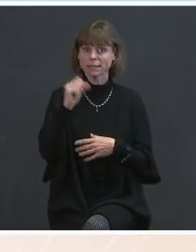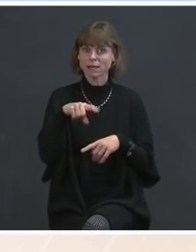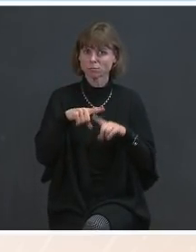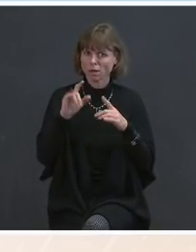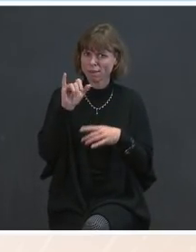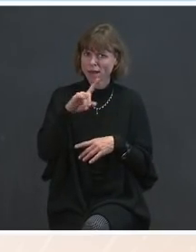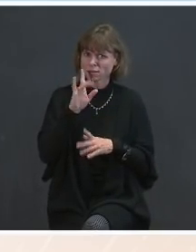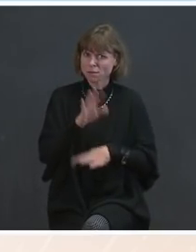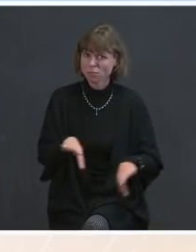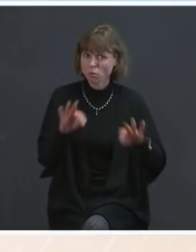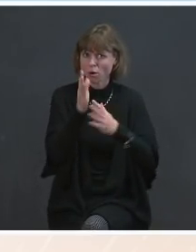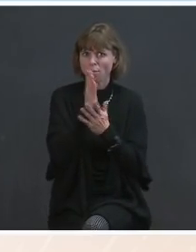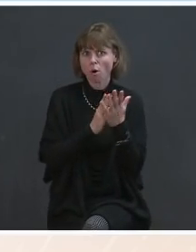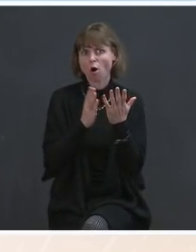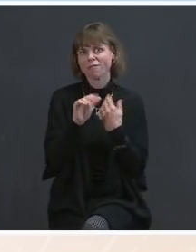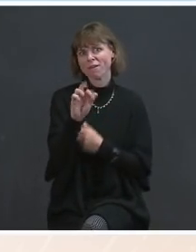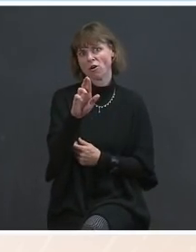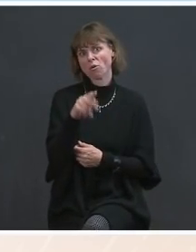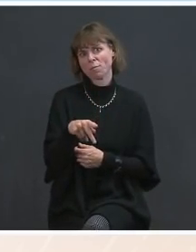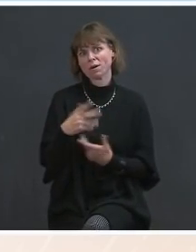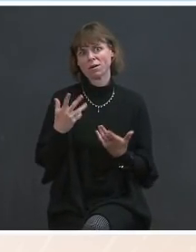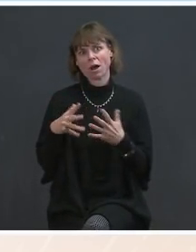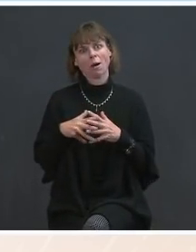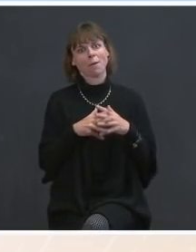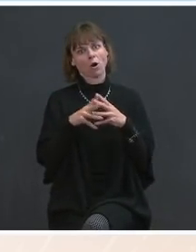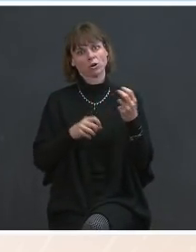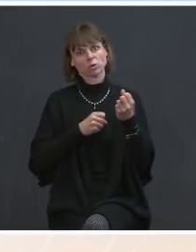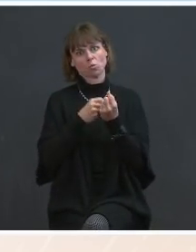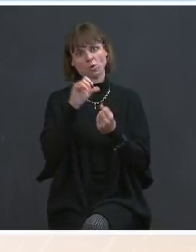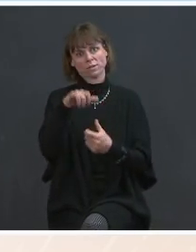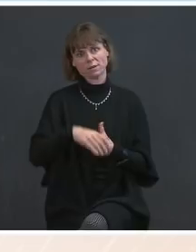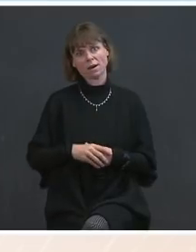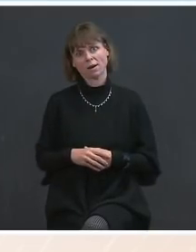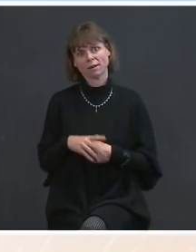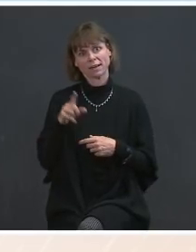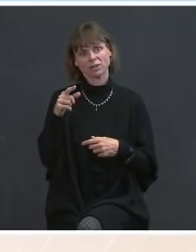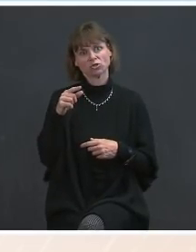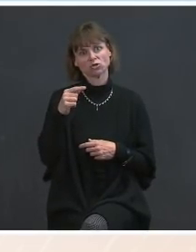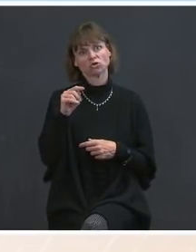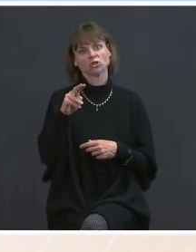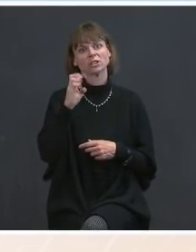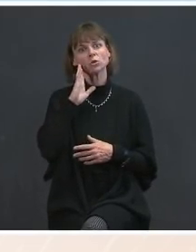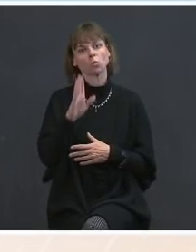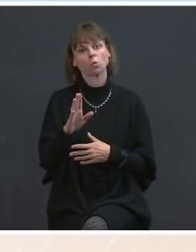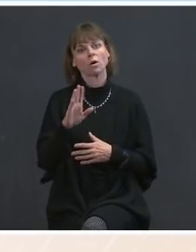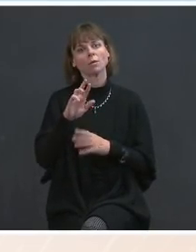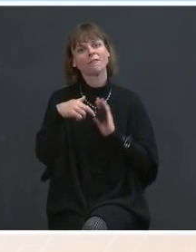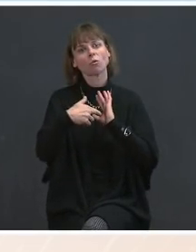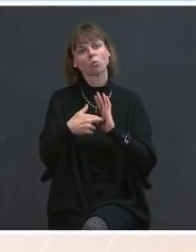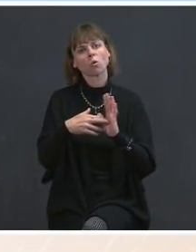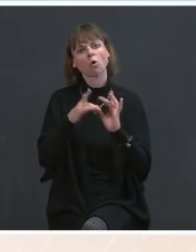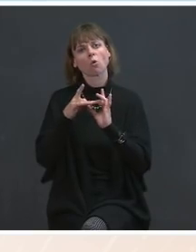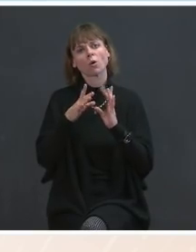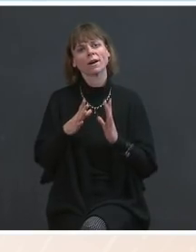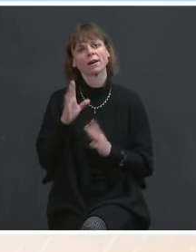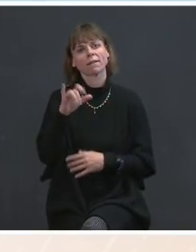and one that Americans strongly support. And, certainly, Gene would have a role in coordinating that. Go ahead. The Press: Jen, is Mexico doing enough